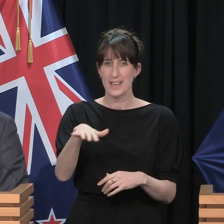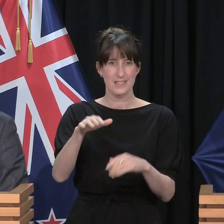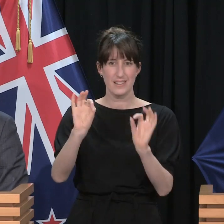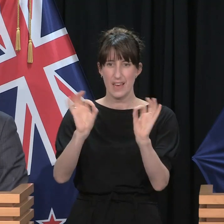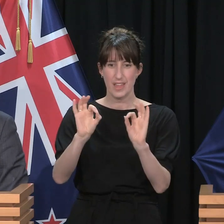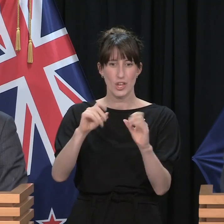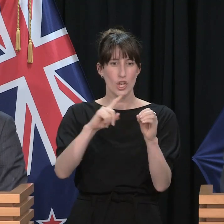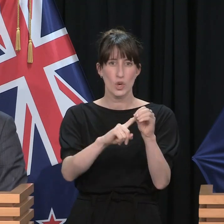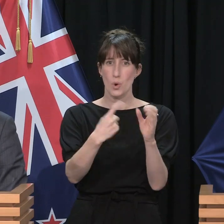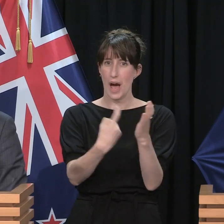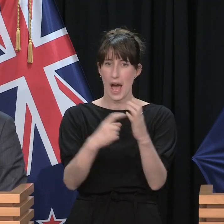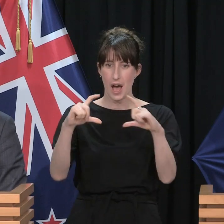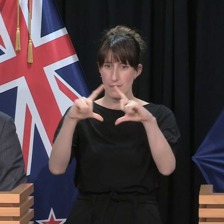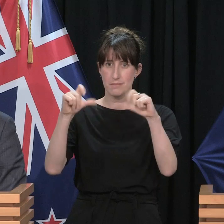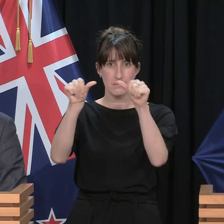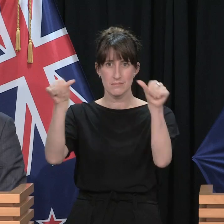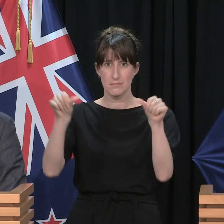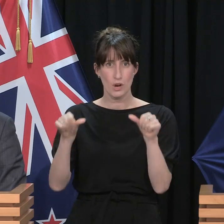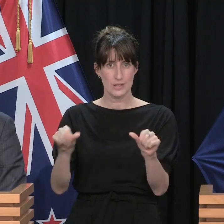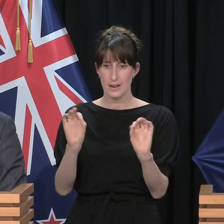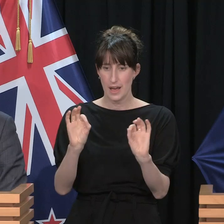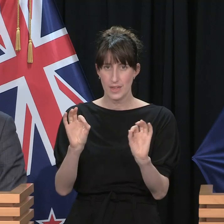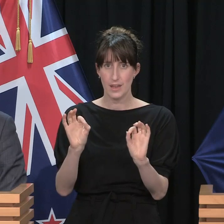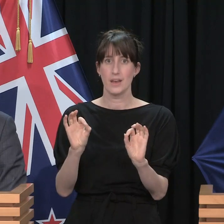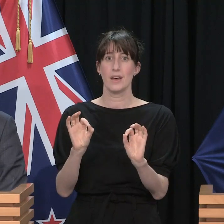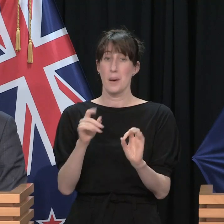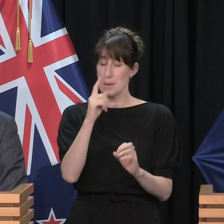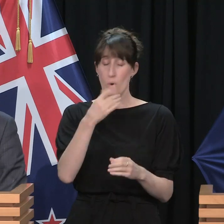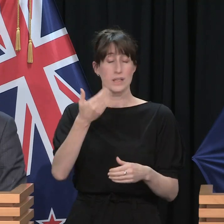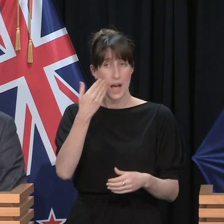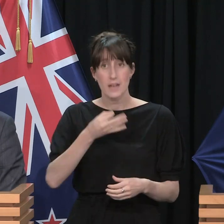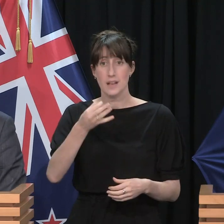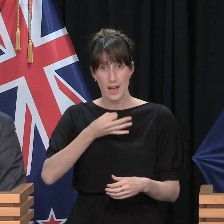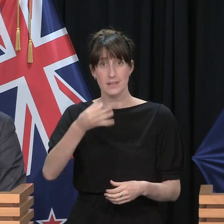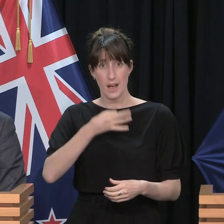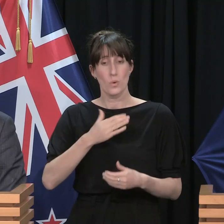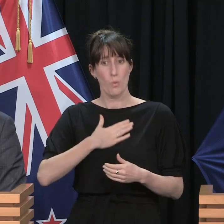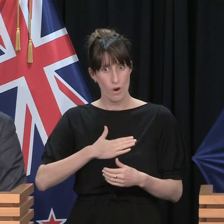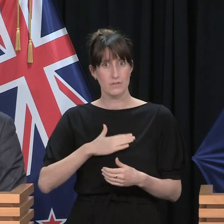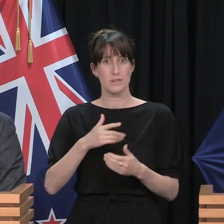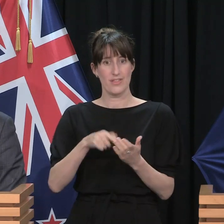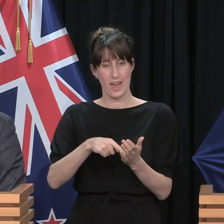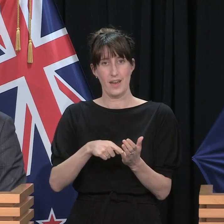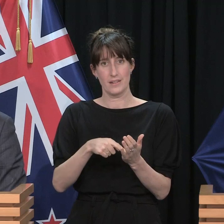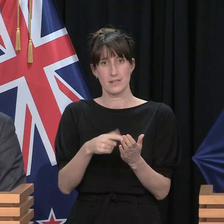appointments retrospectively and to manually enter appointments where there is no QR code in place is one of the